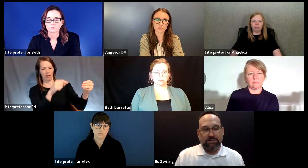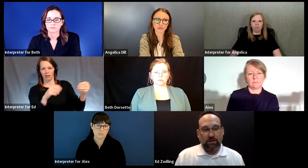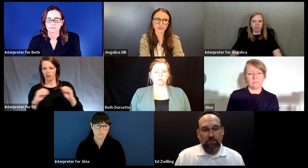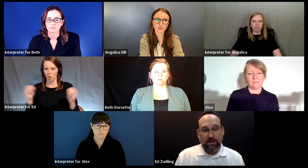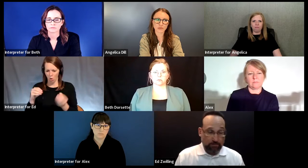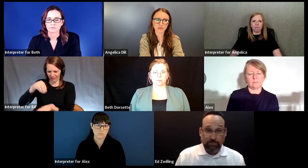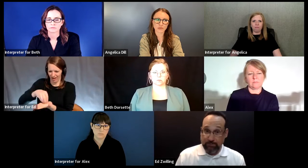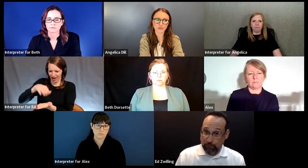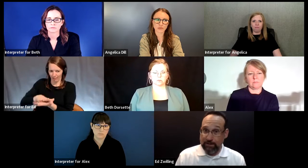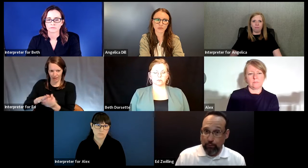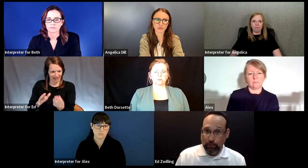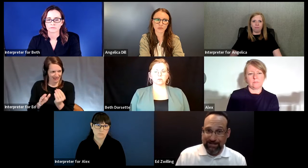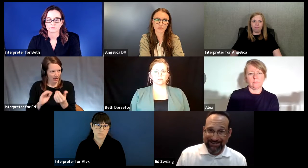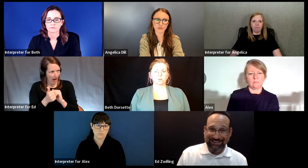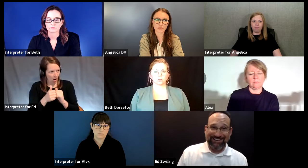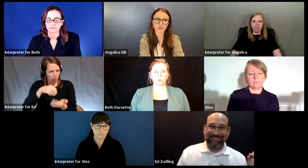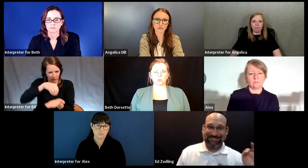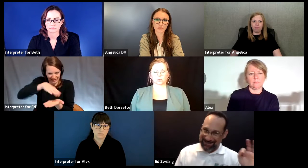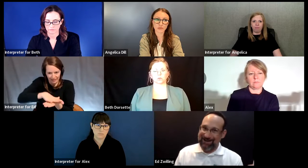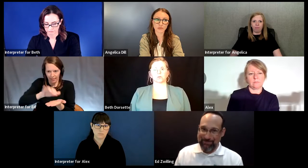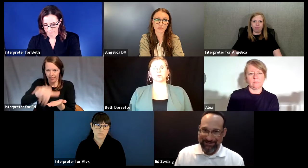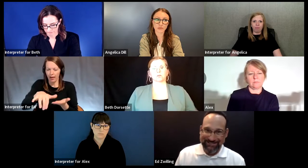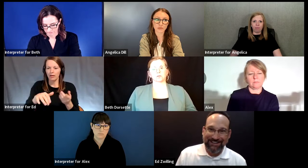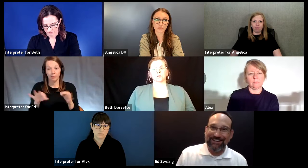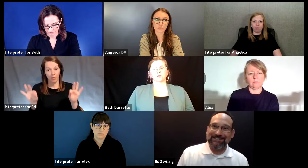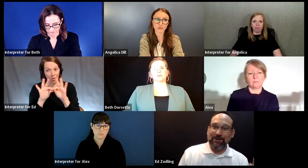And so -- and it may be really important to document.